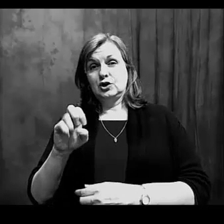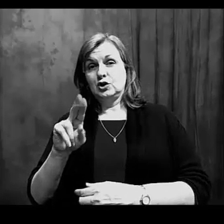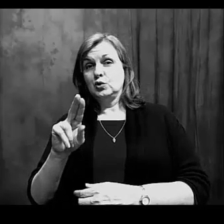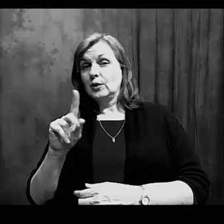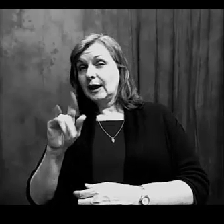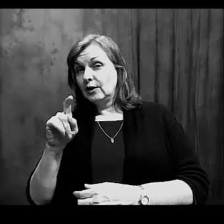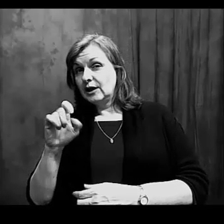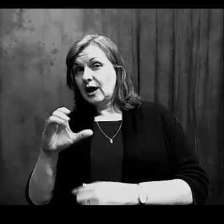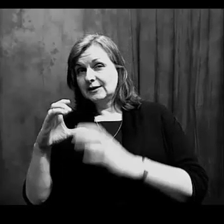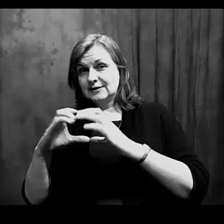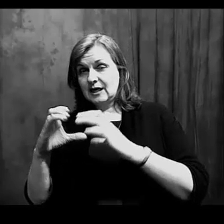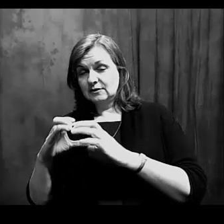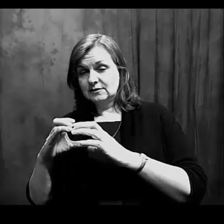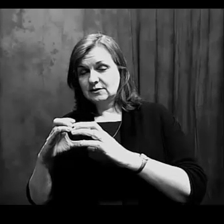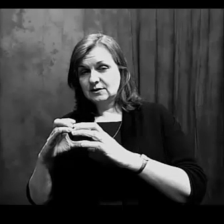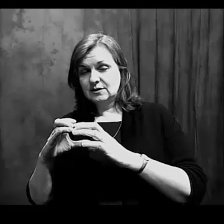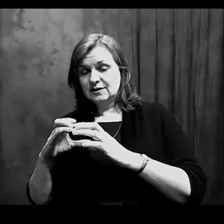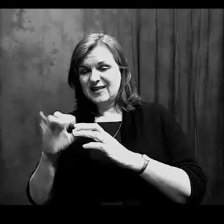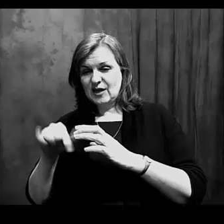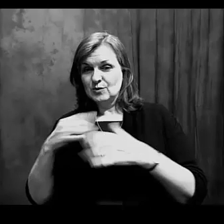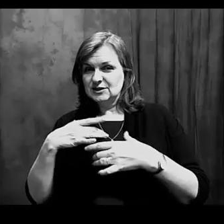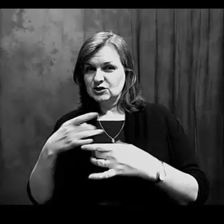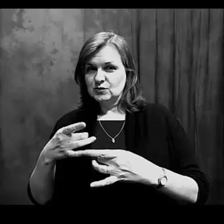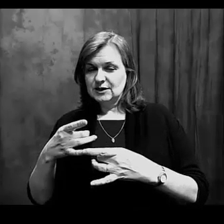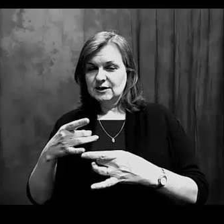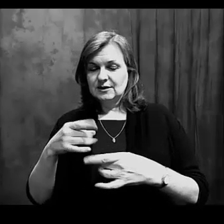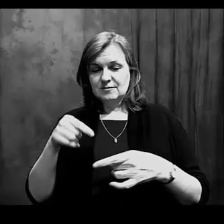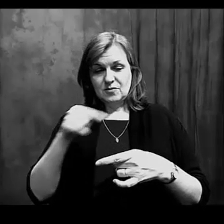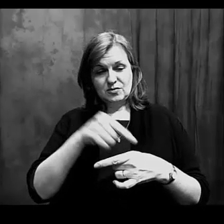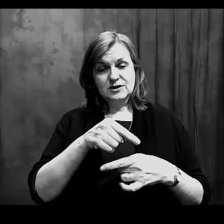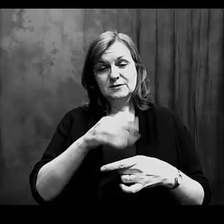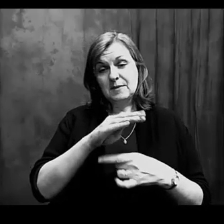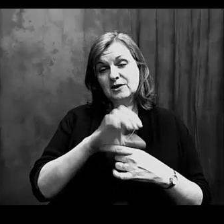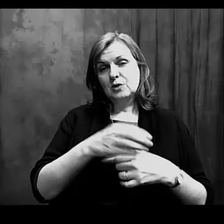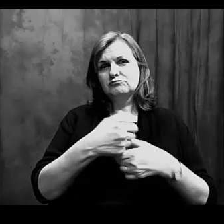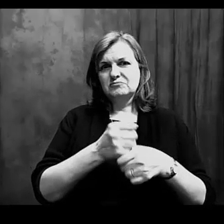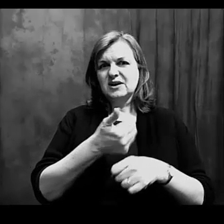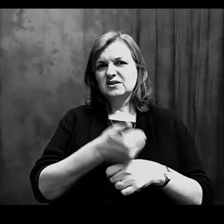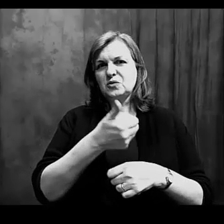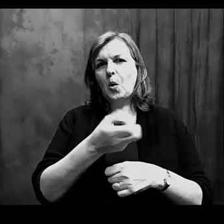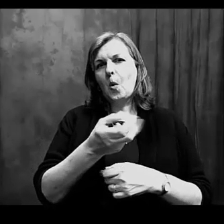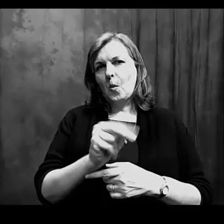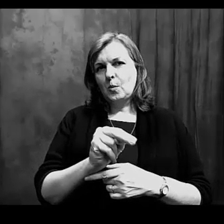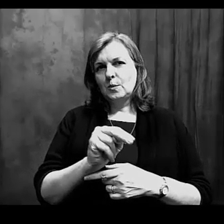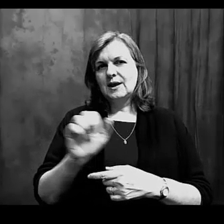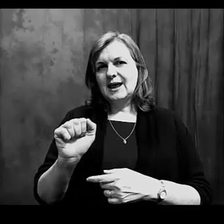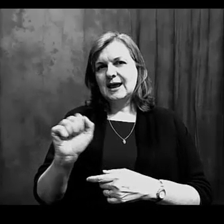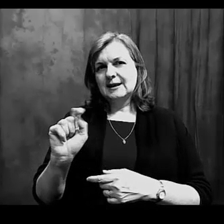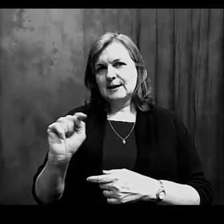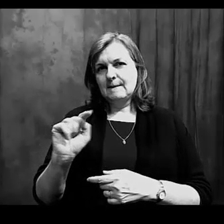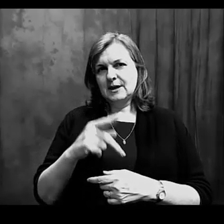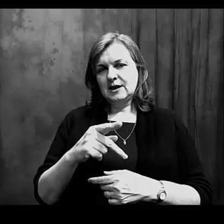this one is especially interesting because it would have generated its own energy or ATP so this really is the focus